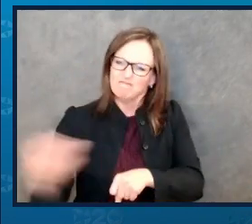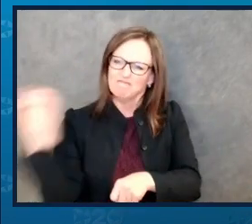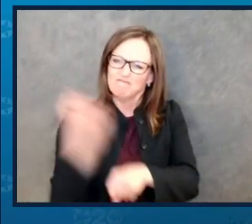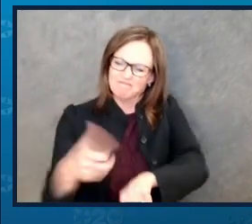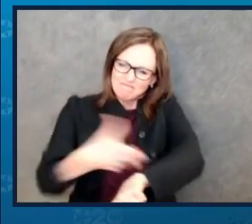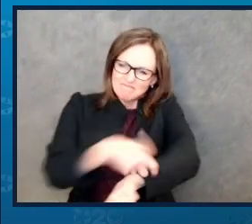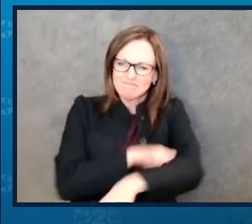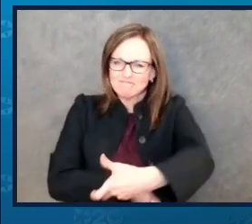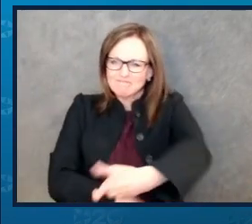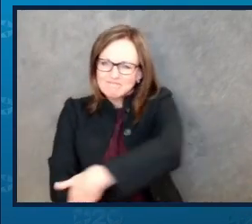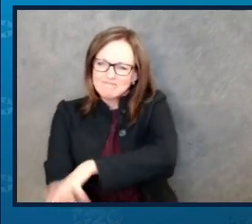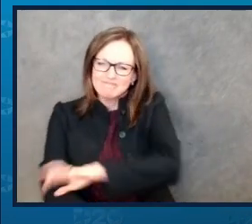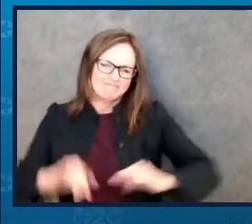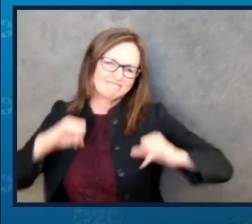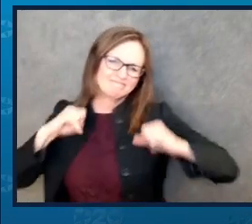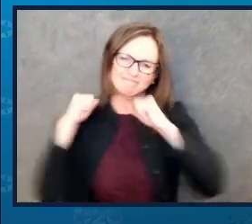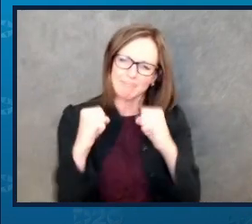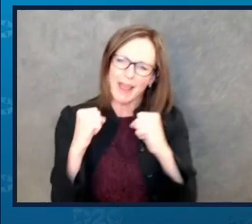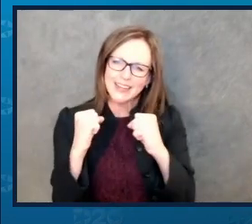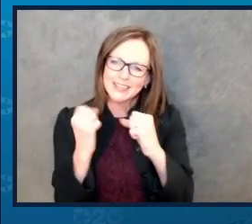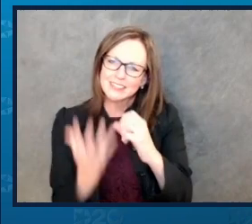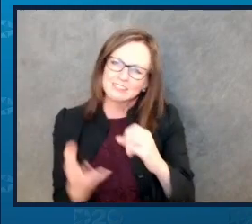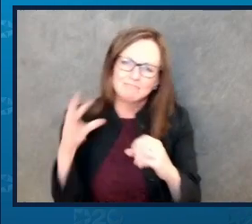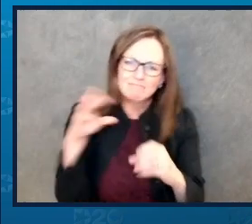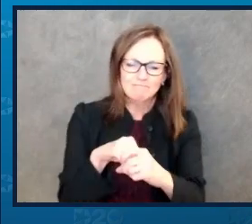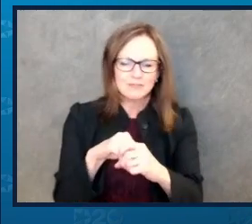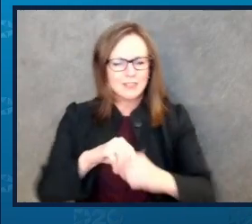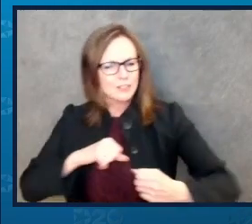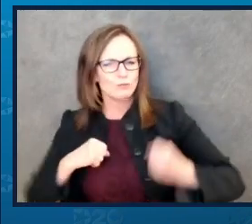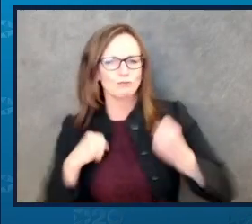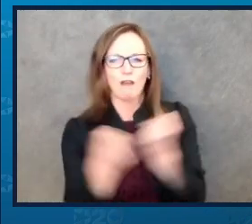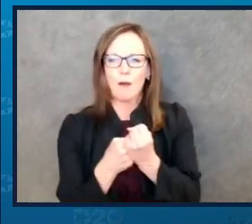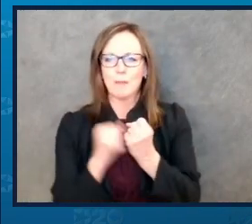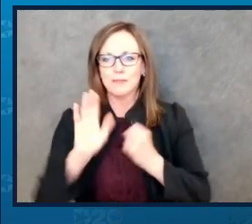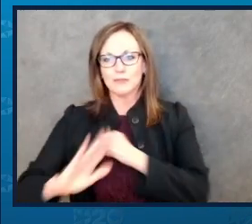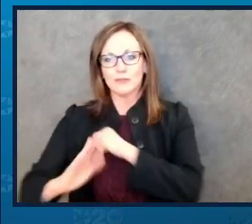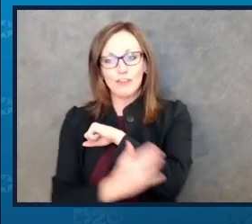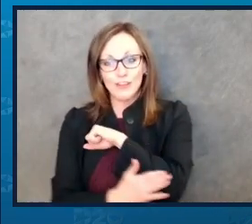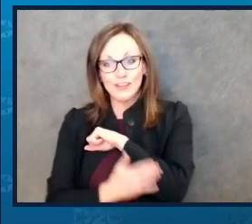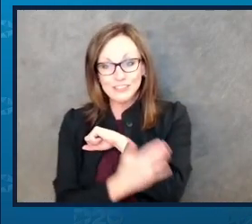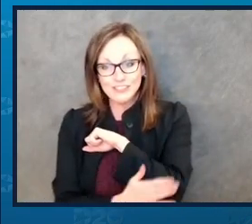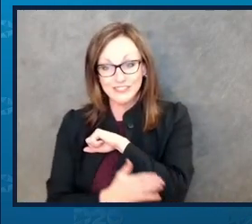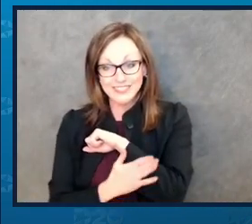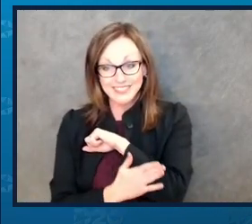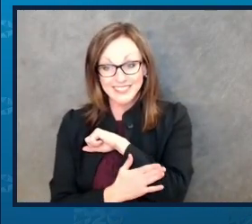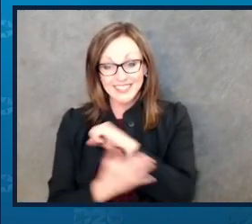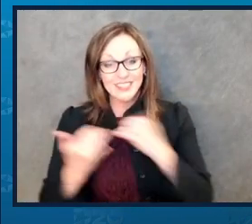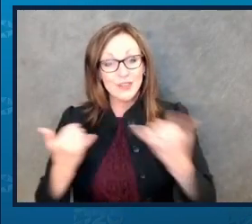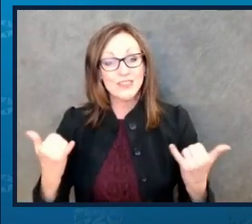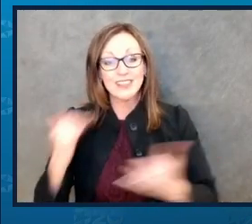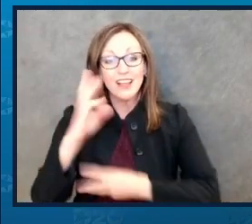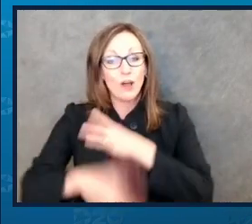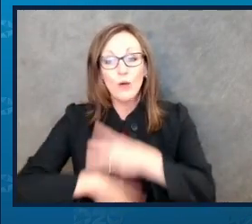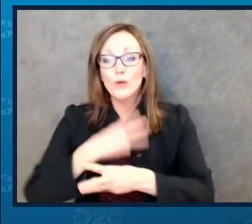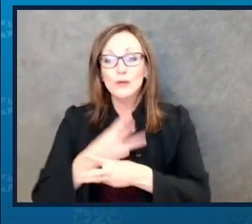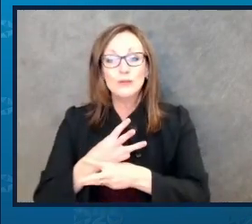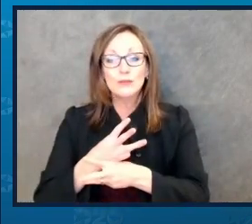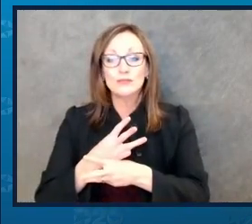PERFECT UNION.